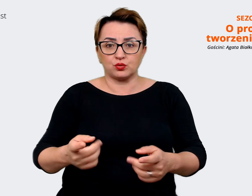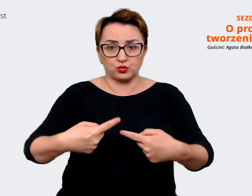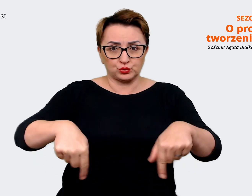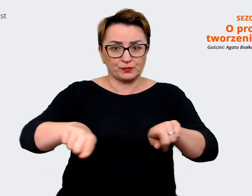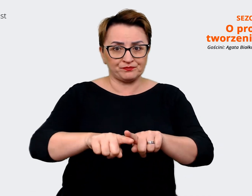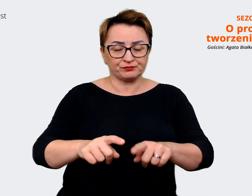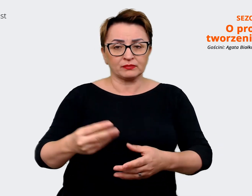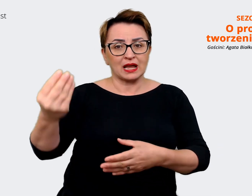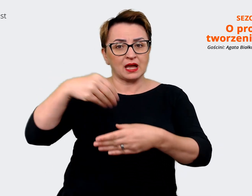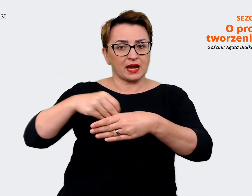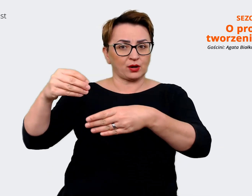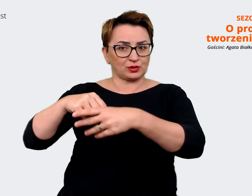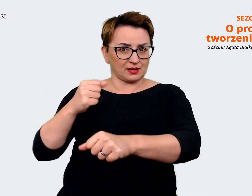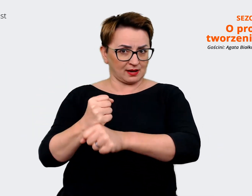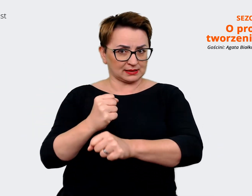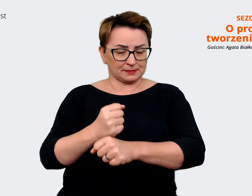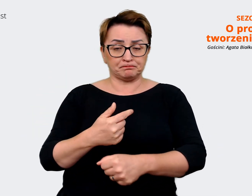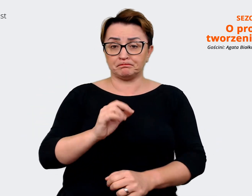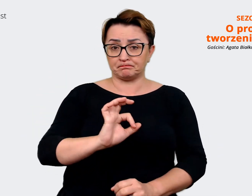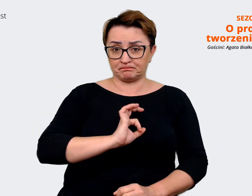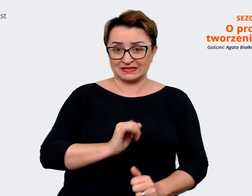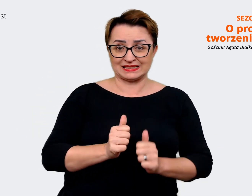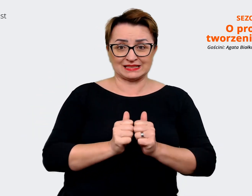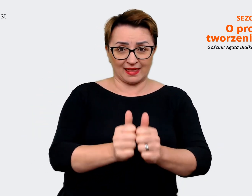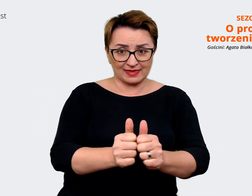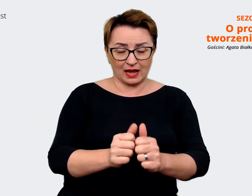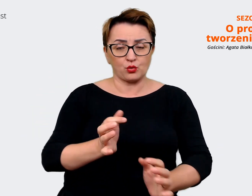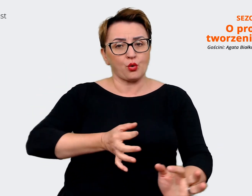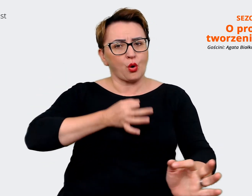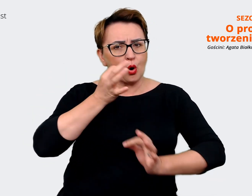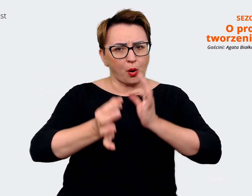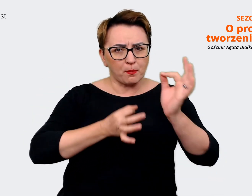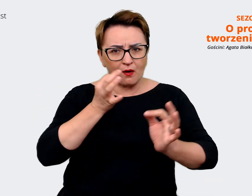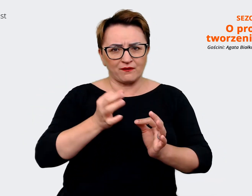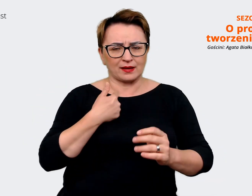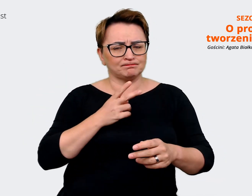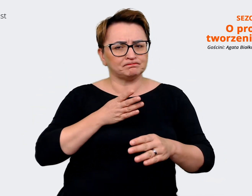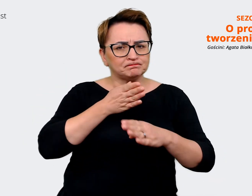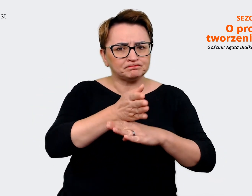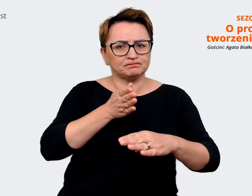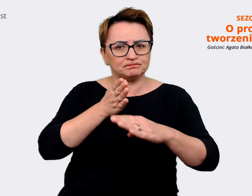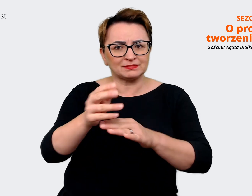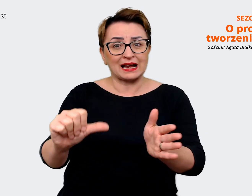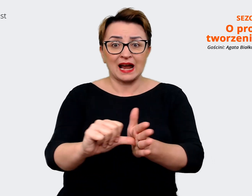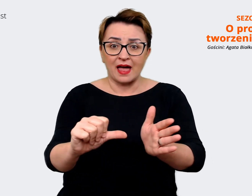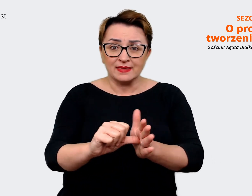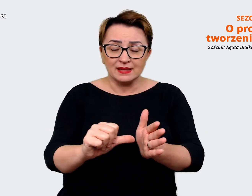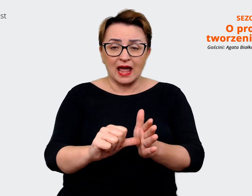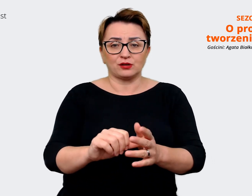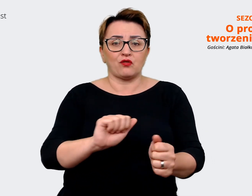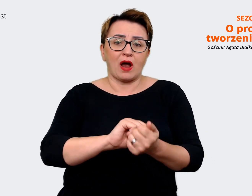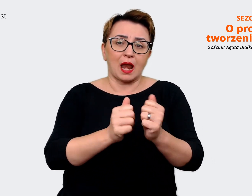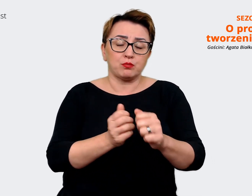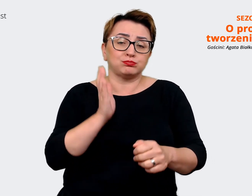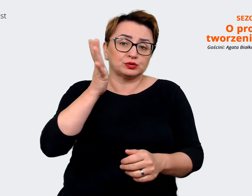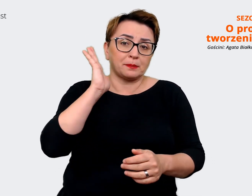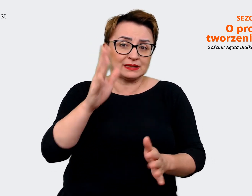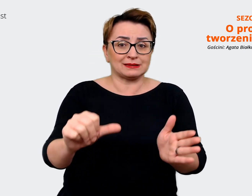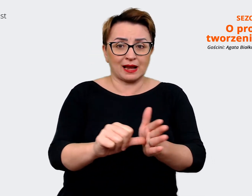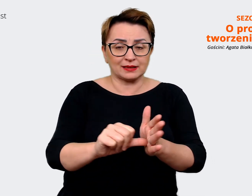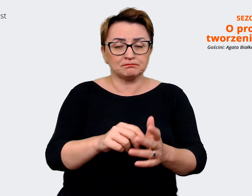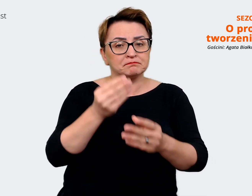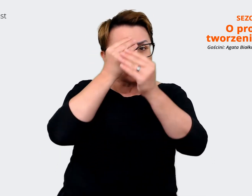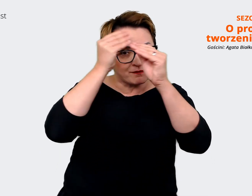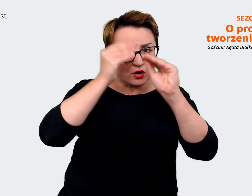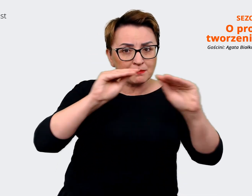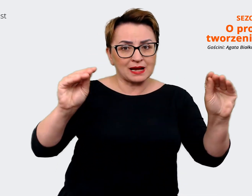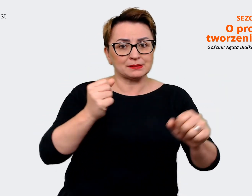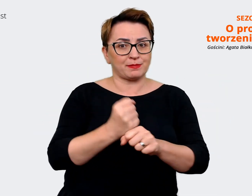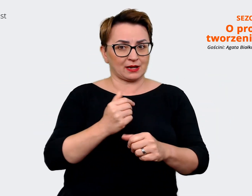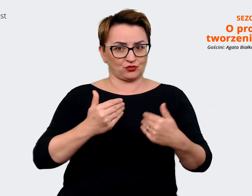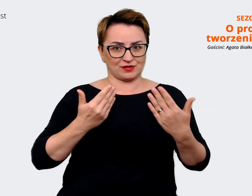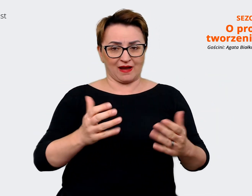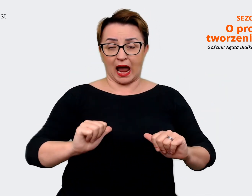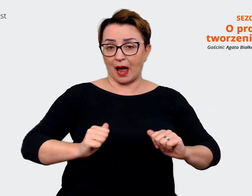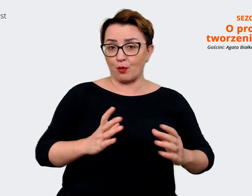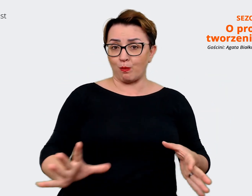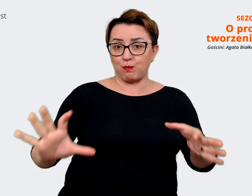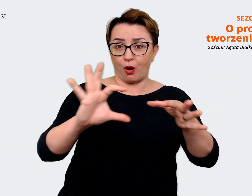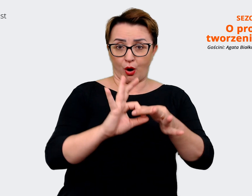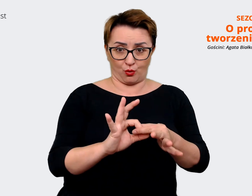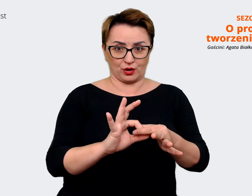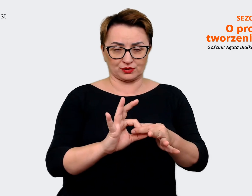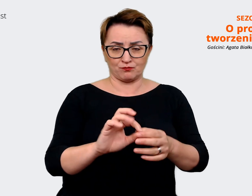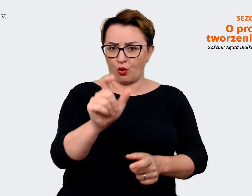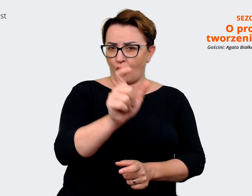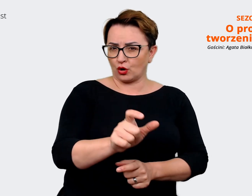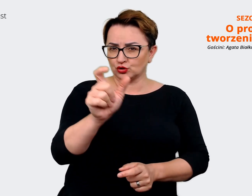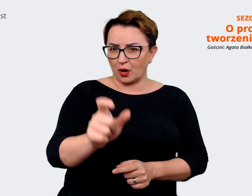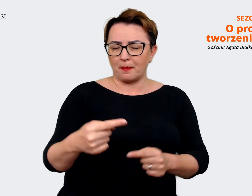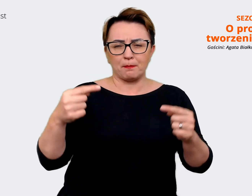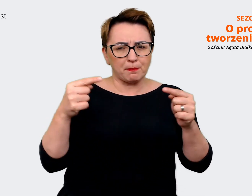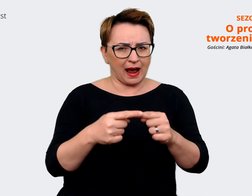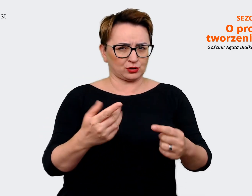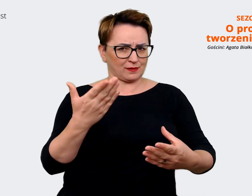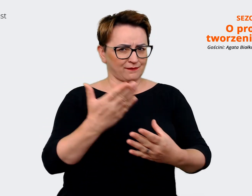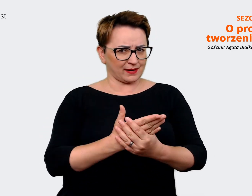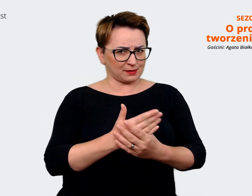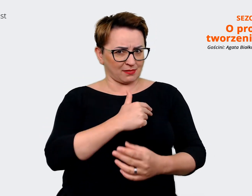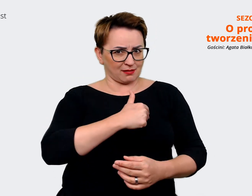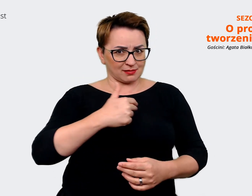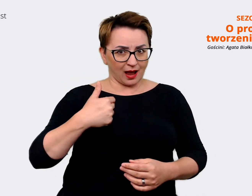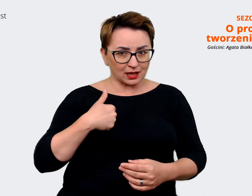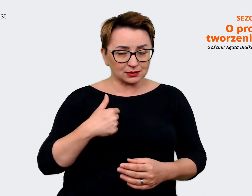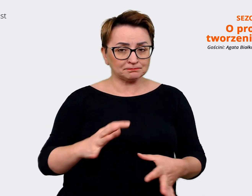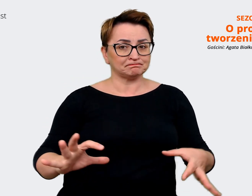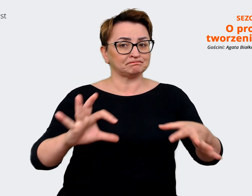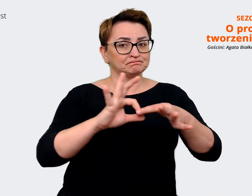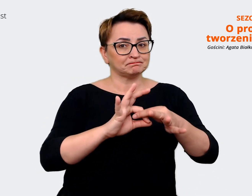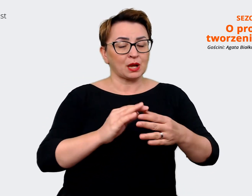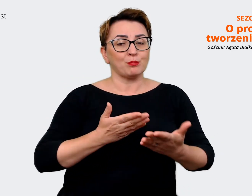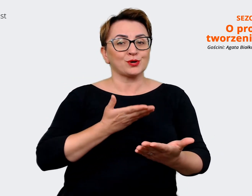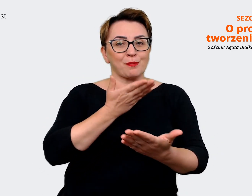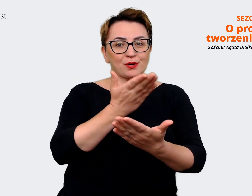Our task is to reach out to candidates, even potential candidates, with information about the employer, to connect the people who will thrive in our company with Allegro as an employer.